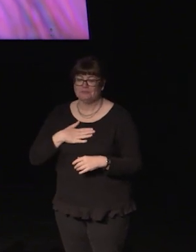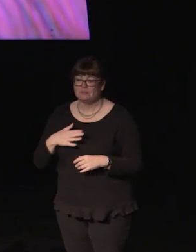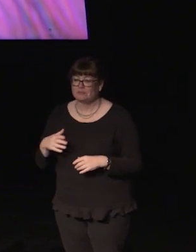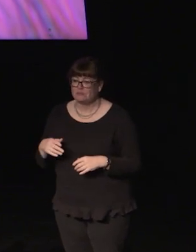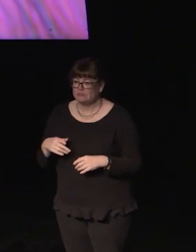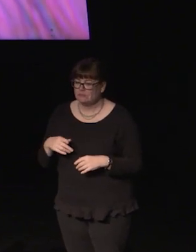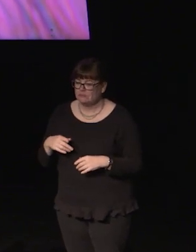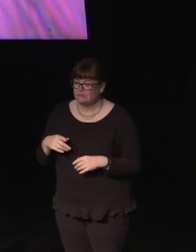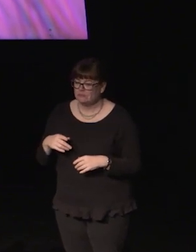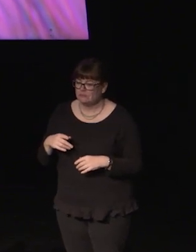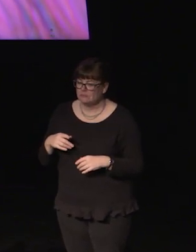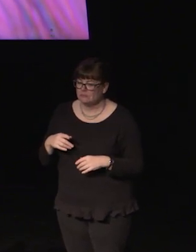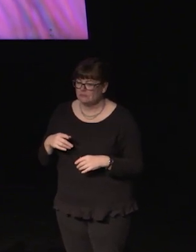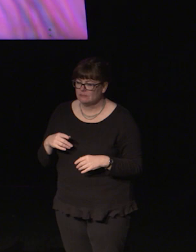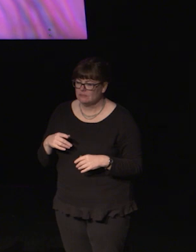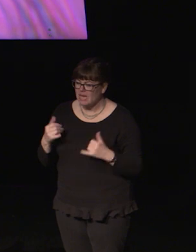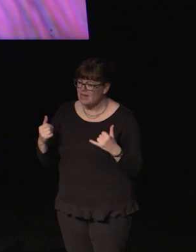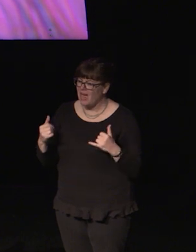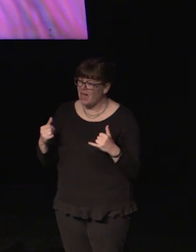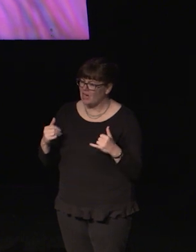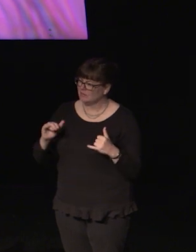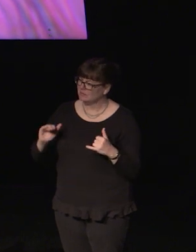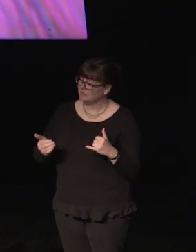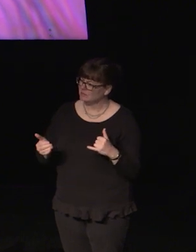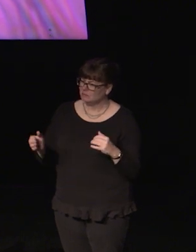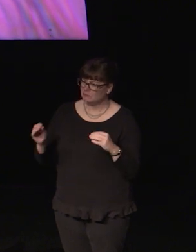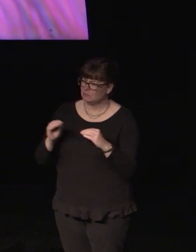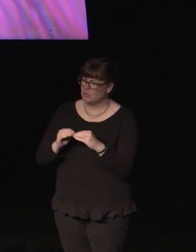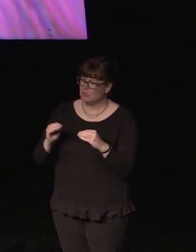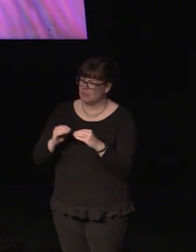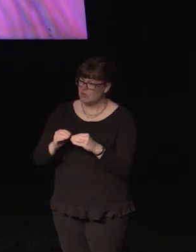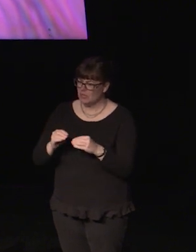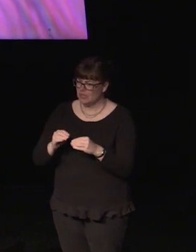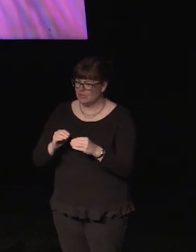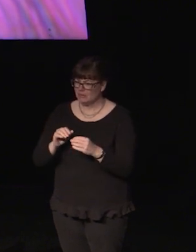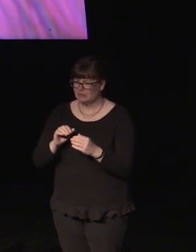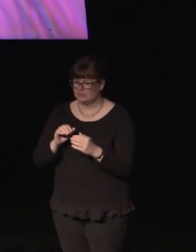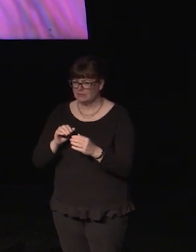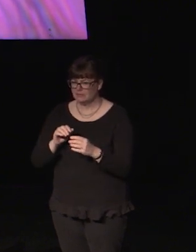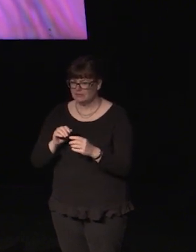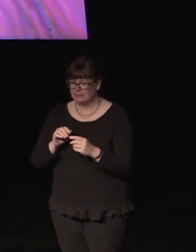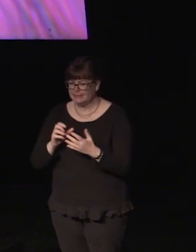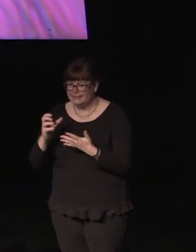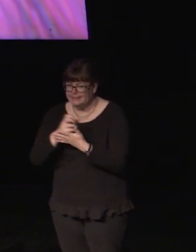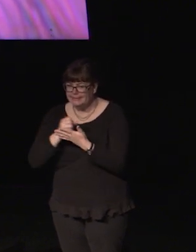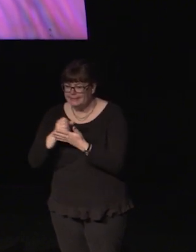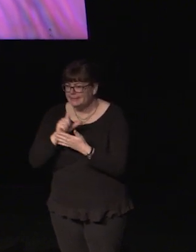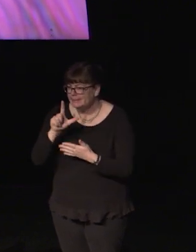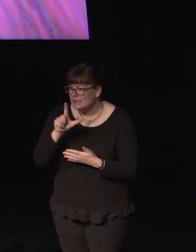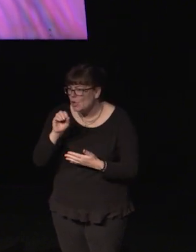Like everything is starting to do a lot more with like... ...getting better loot, getting better inventory items,